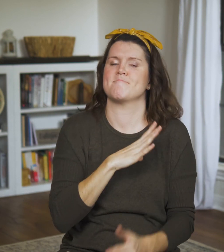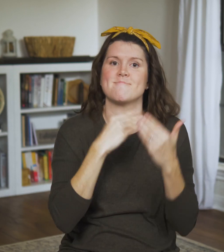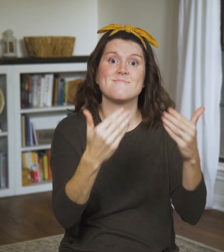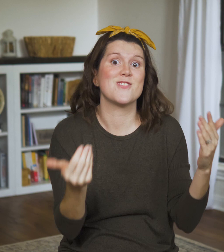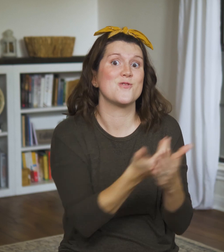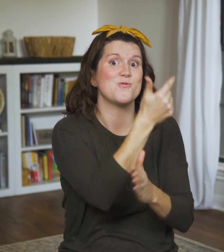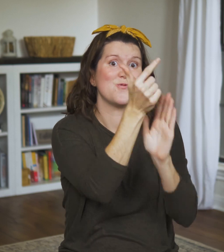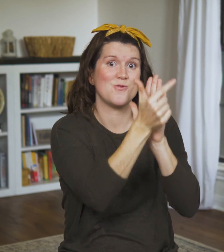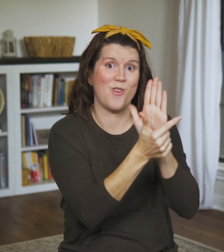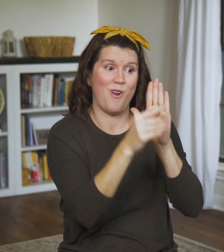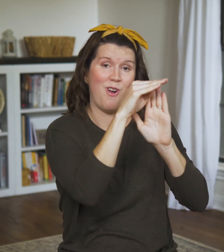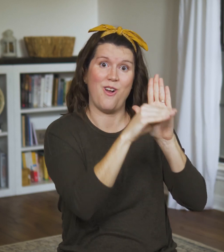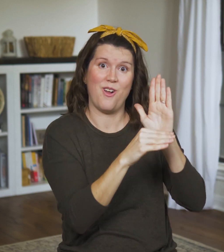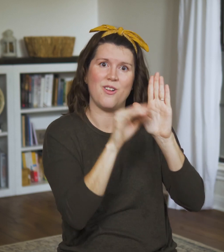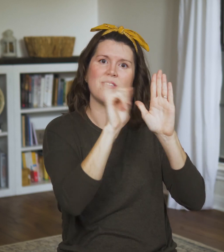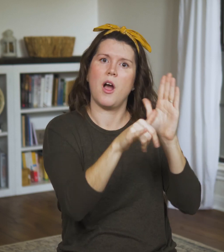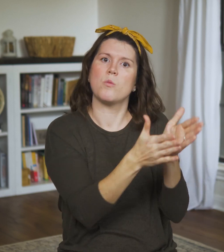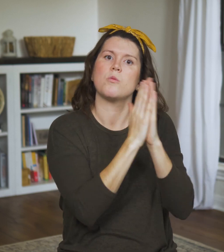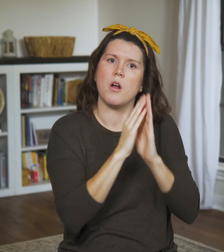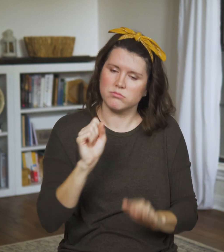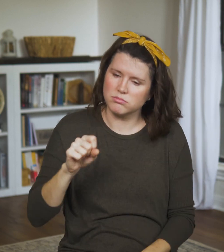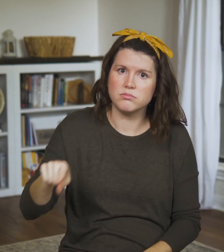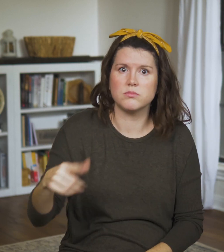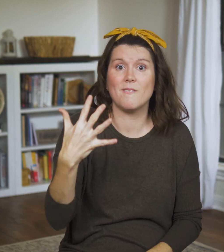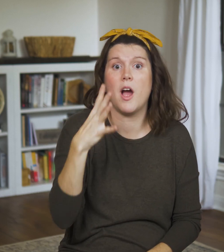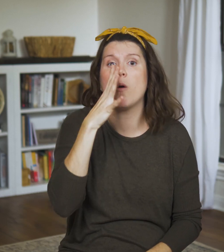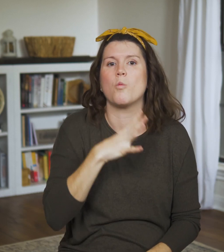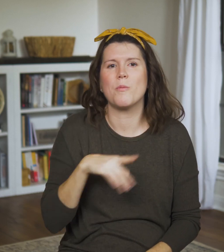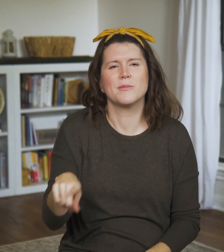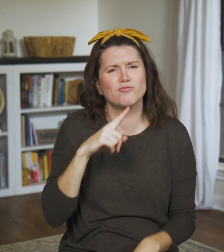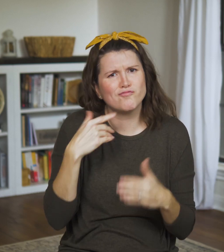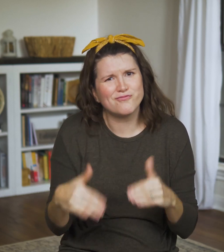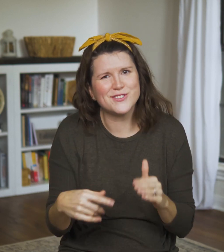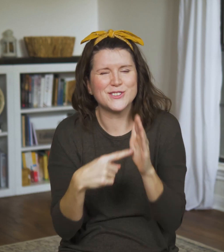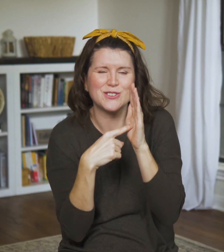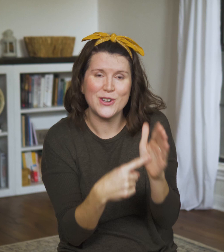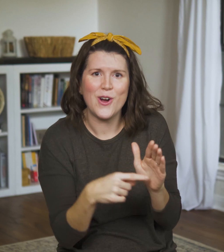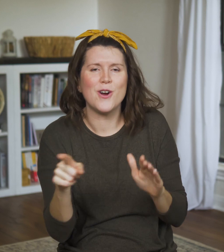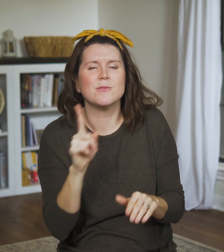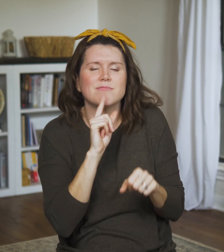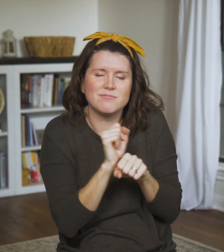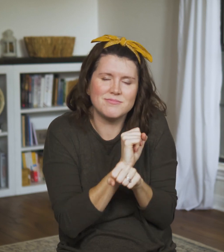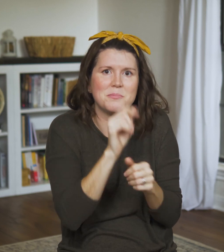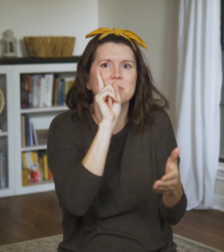Remember how Moses’ father-in-law, Jethro,